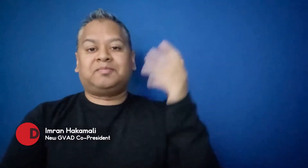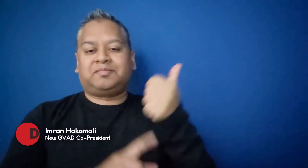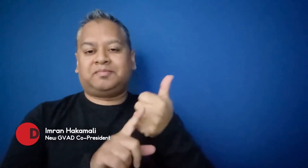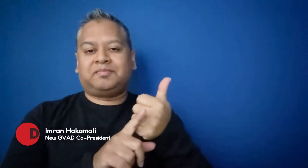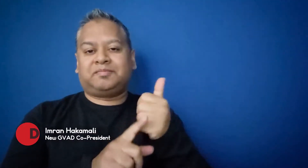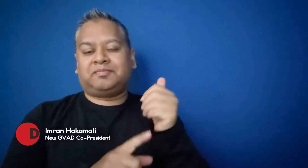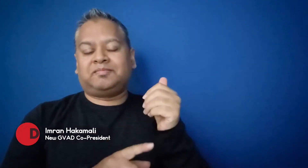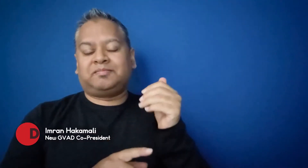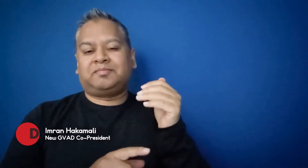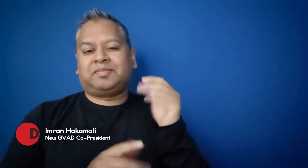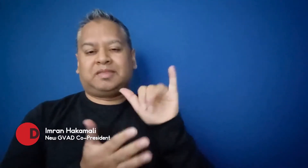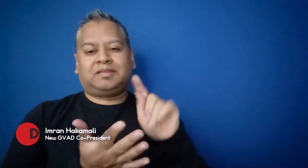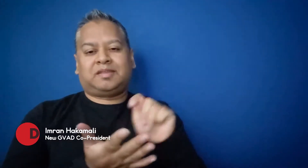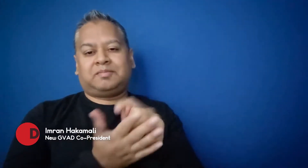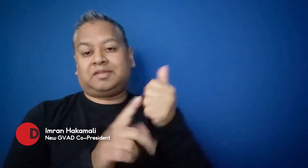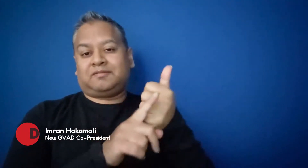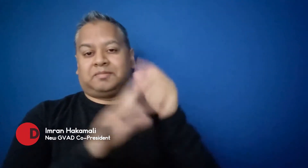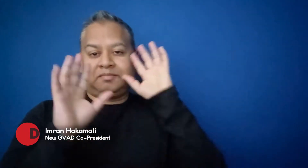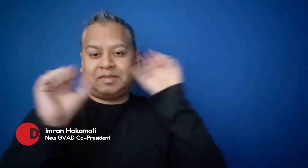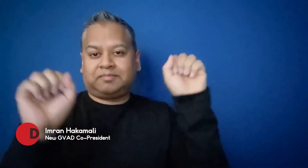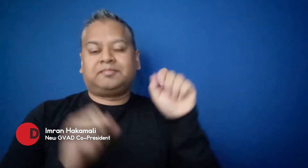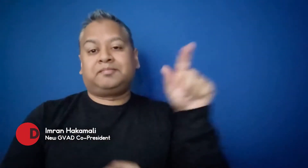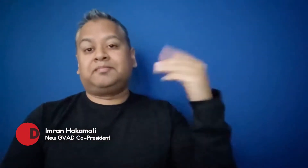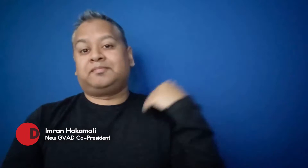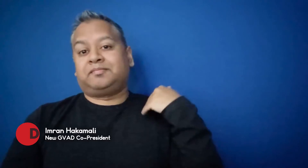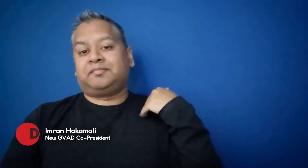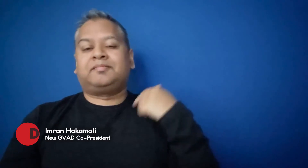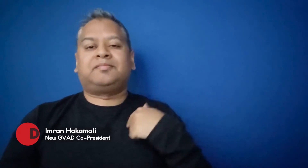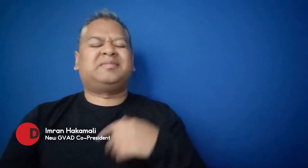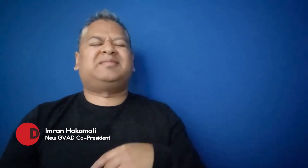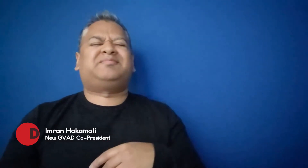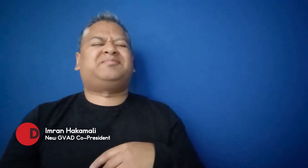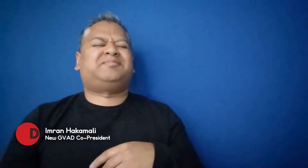When Forrest Smith, who was president at that time, asked me, I declined